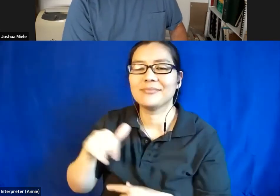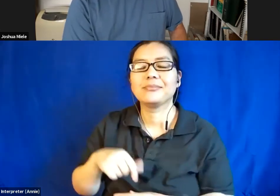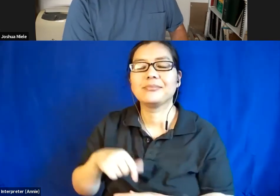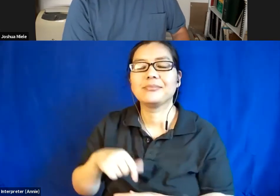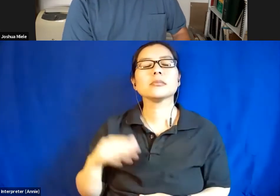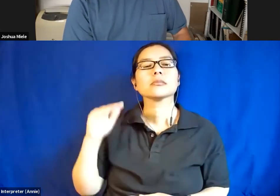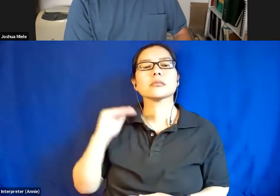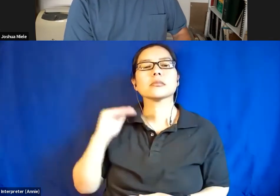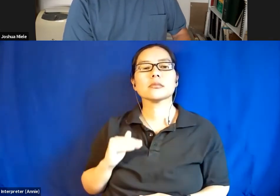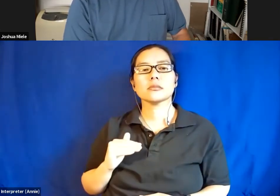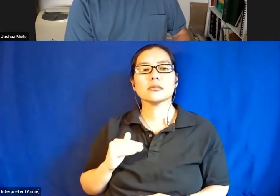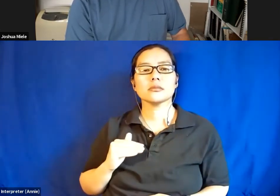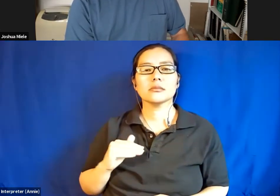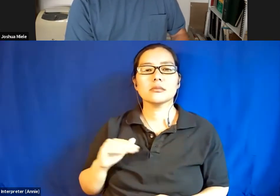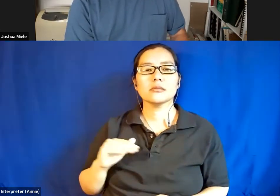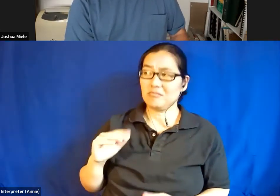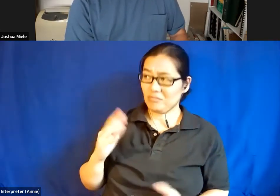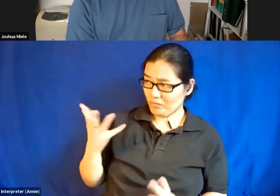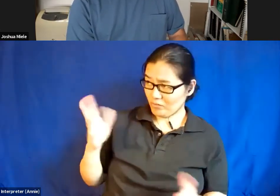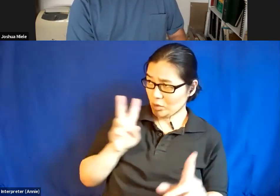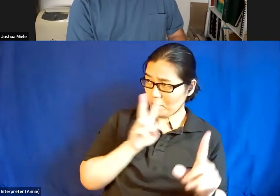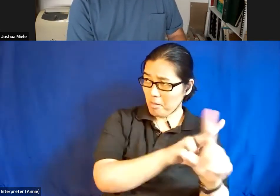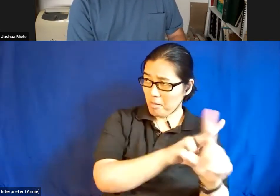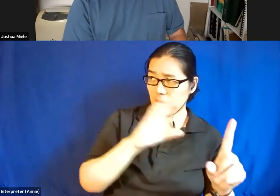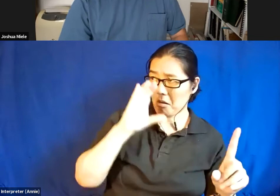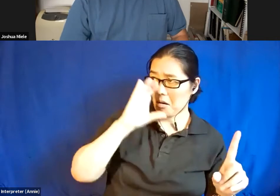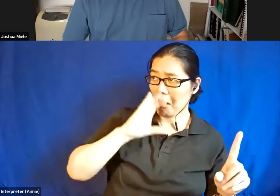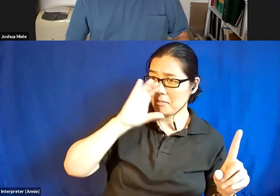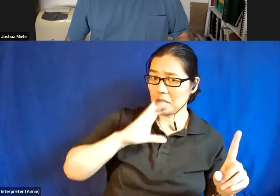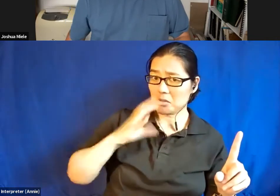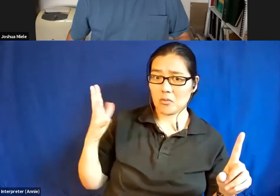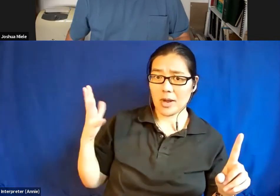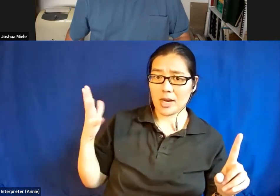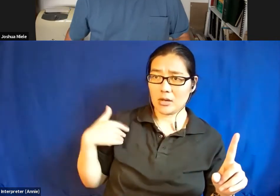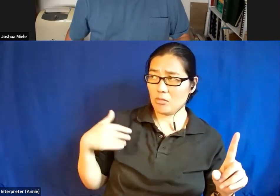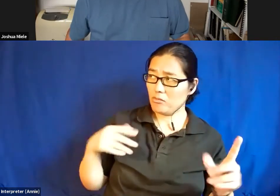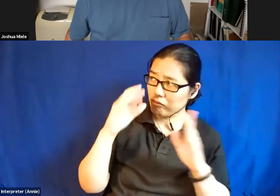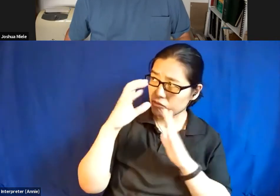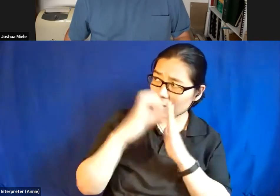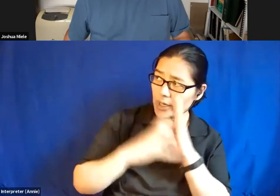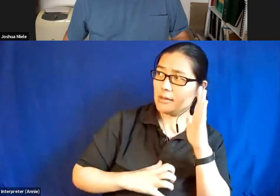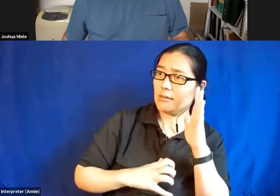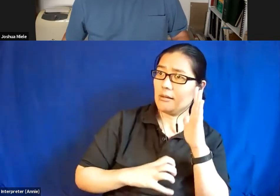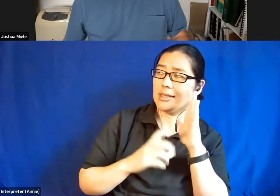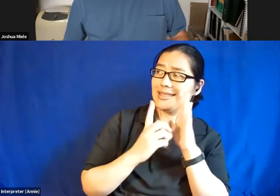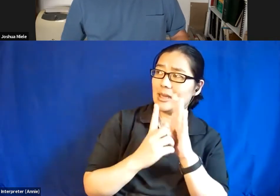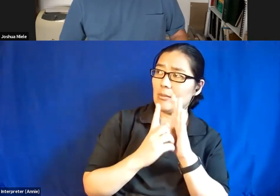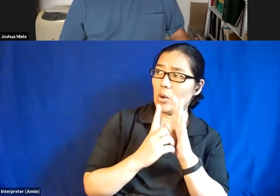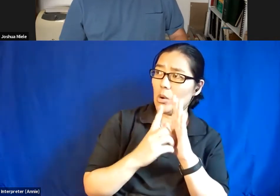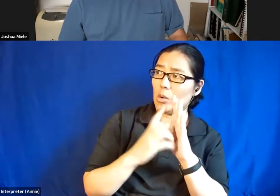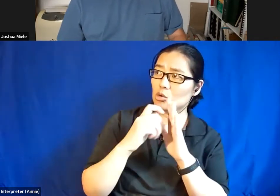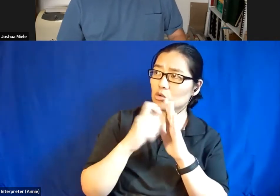Have you applied it to comics yet? Have you written a demo script or anything? If you have, what have you used as your